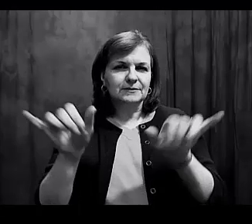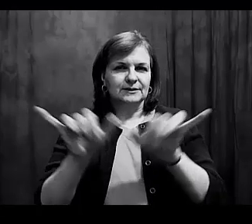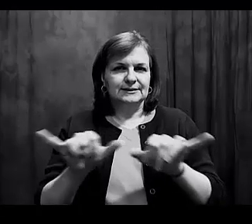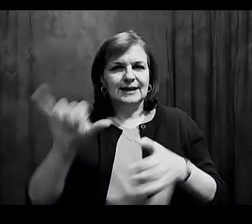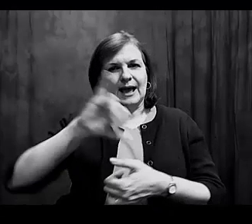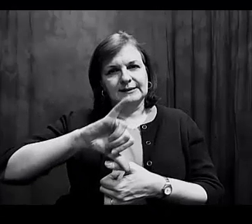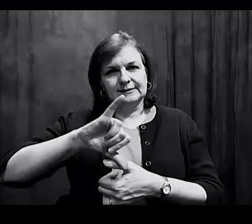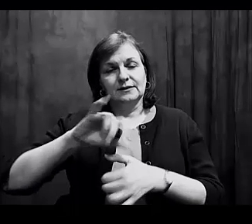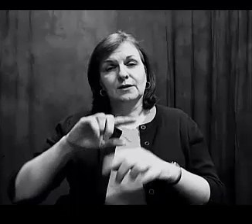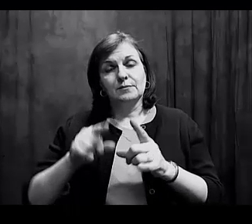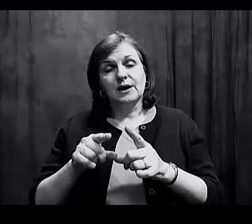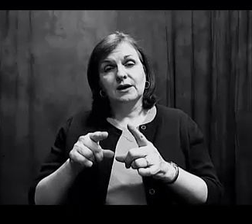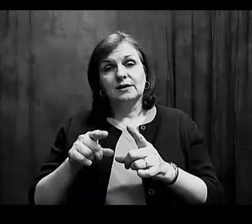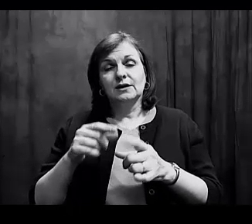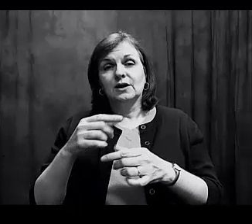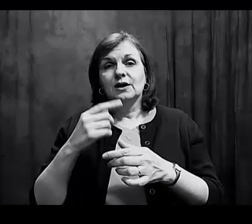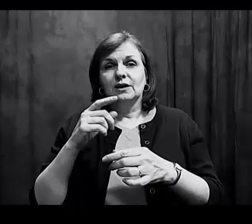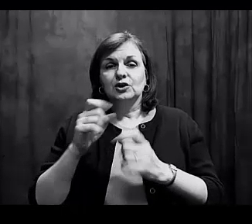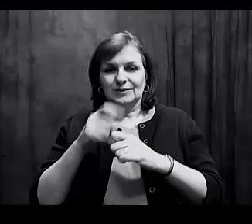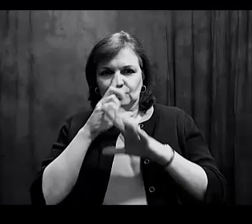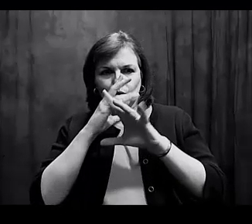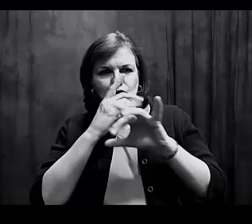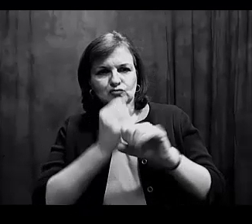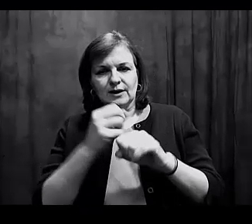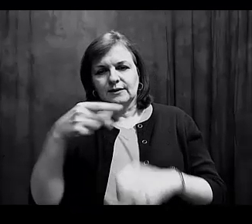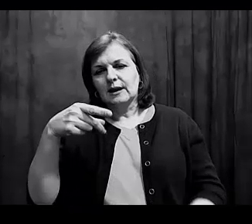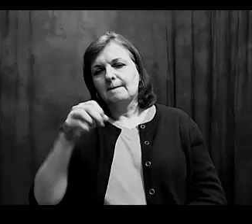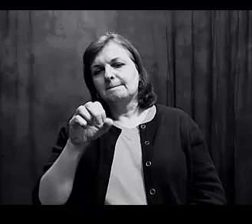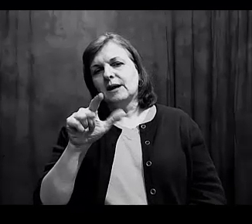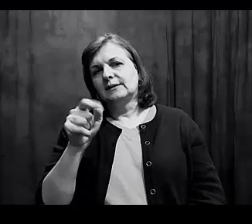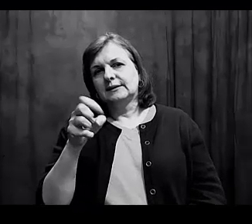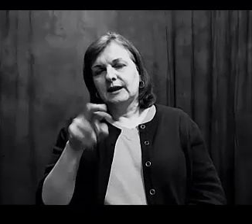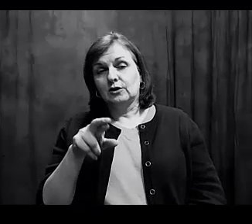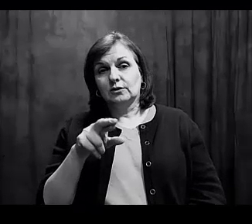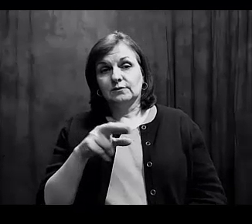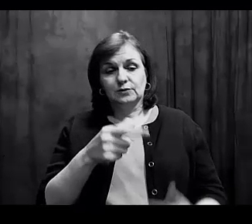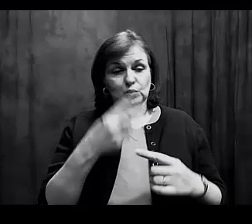but the idea is to draw in a pollinator and here I have a flower under visual light your normal